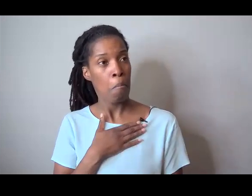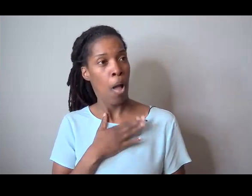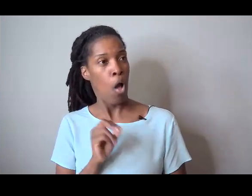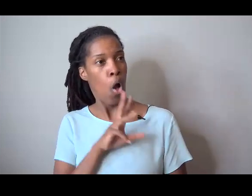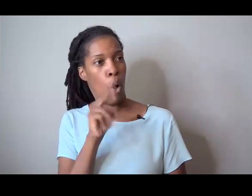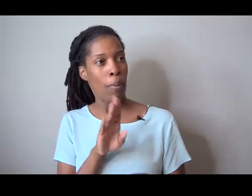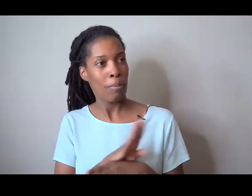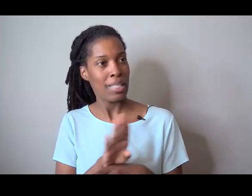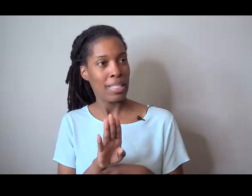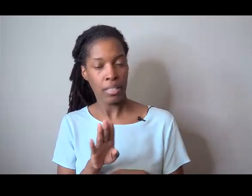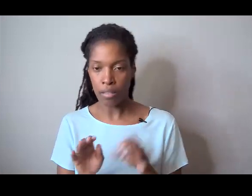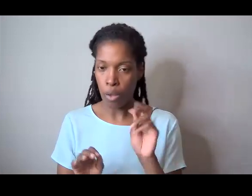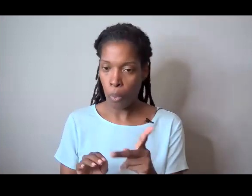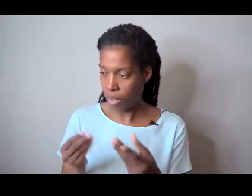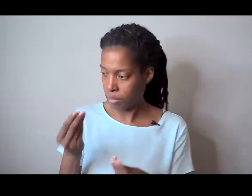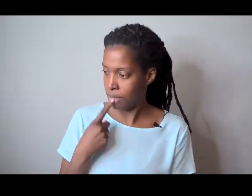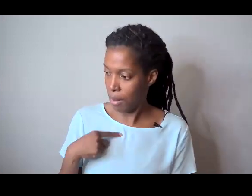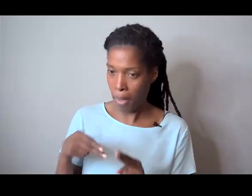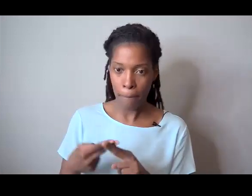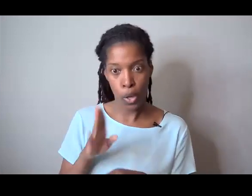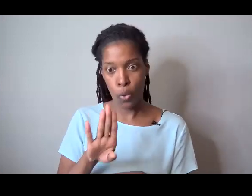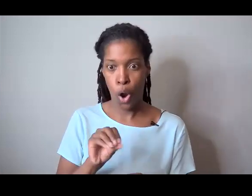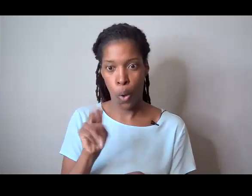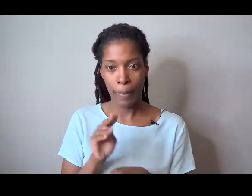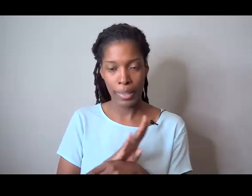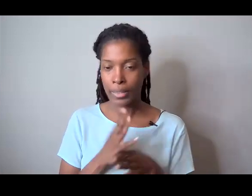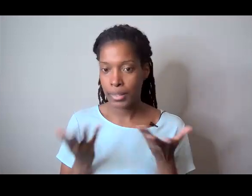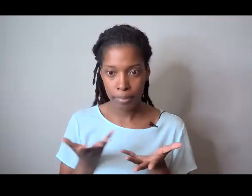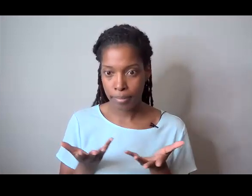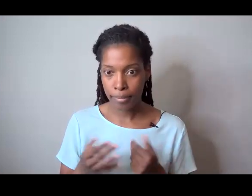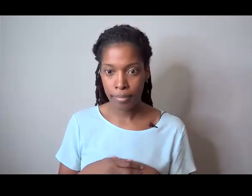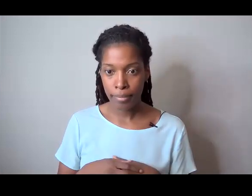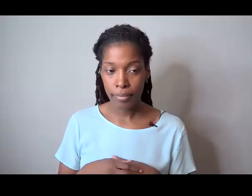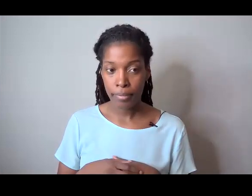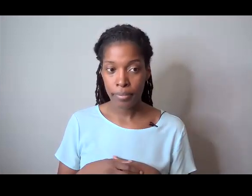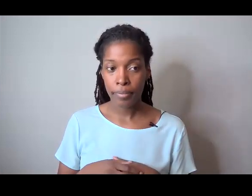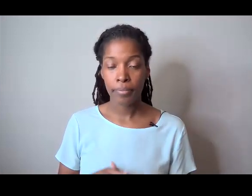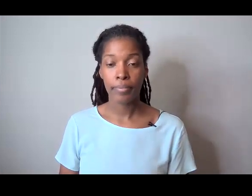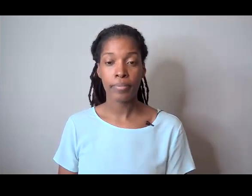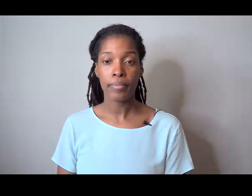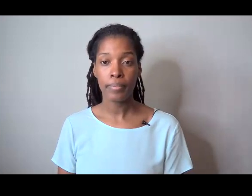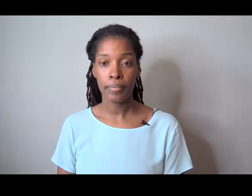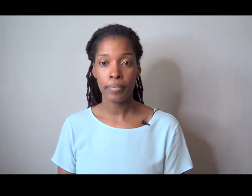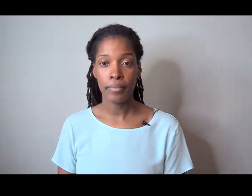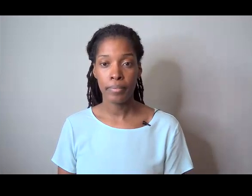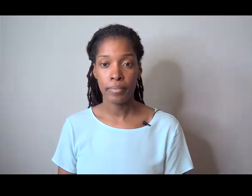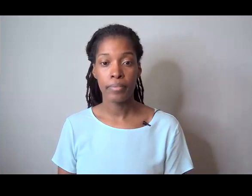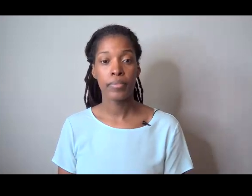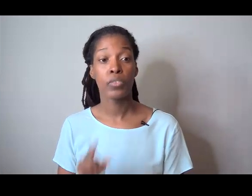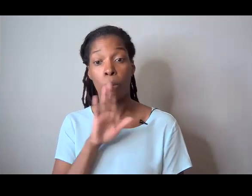Social security wants to know a few details about the business. Right?